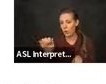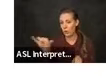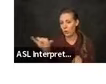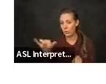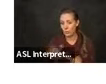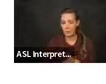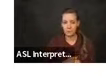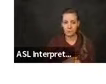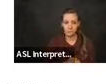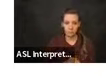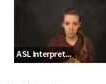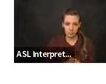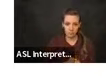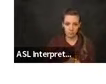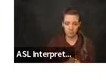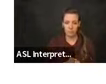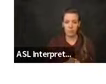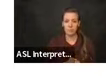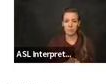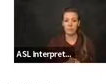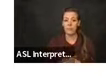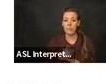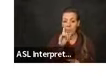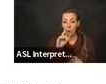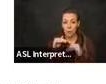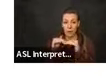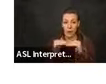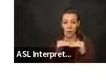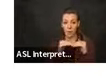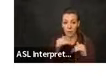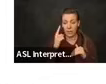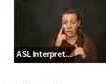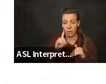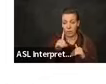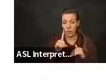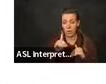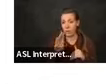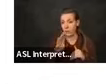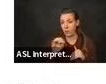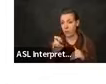Looking at our booster dose equity metrics, we can see that in the lowest